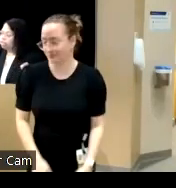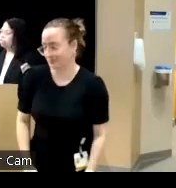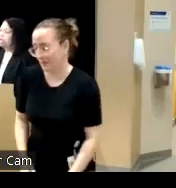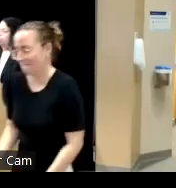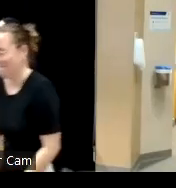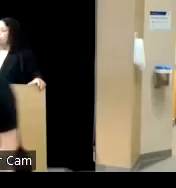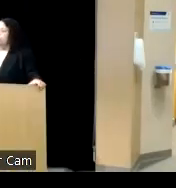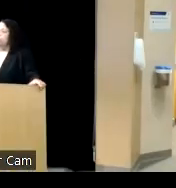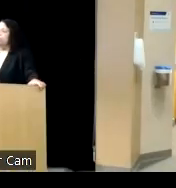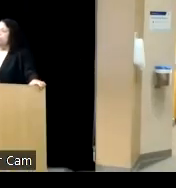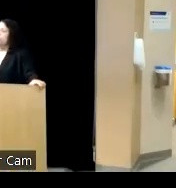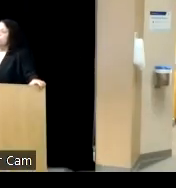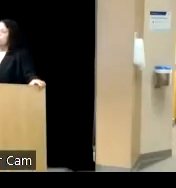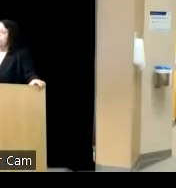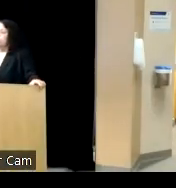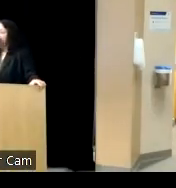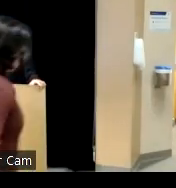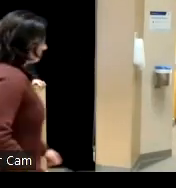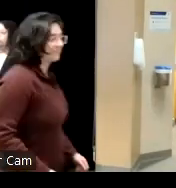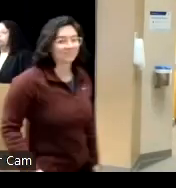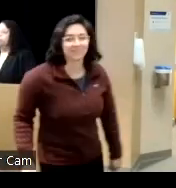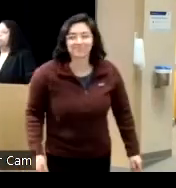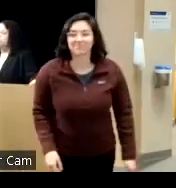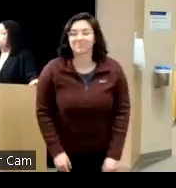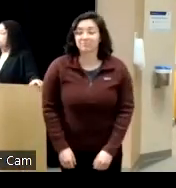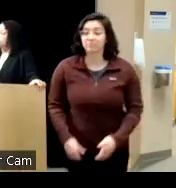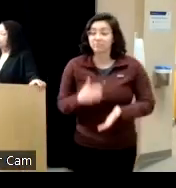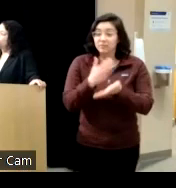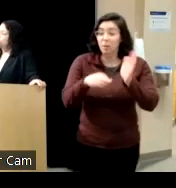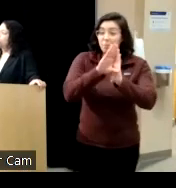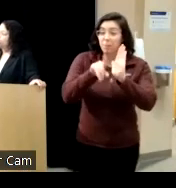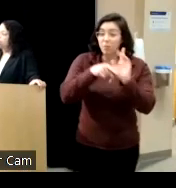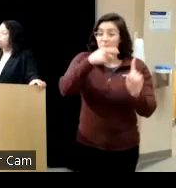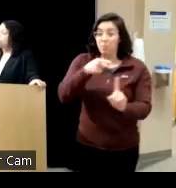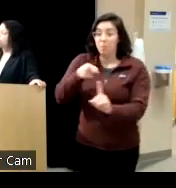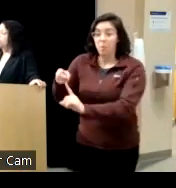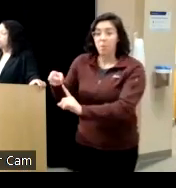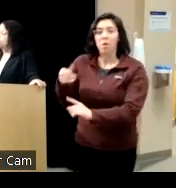so some other background points that you want to think about because these are usually precursory